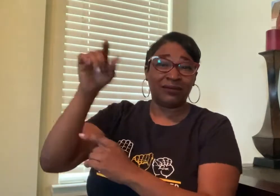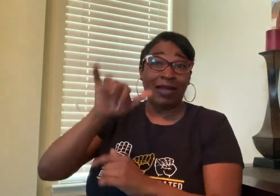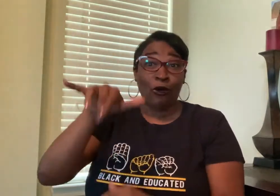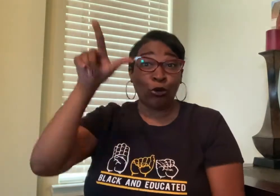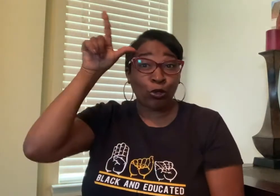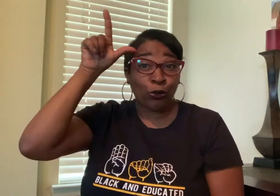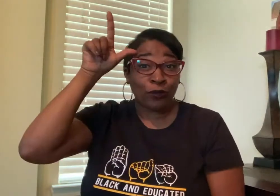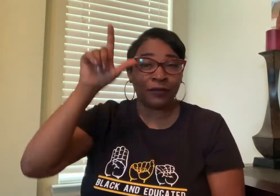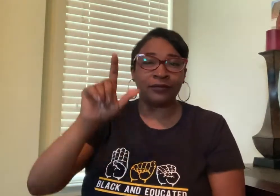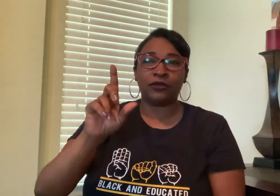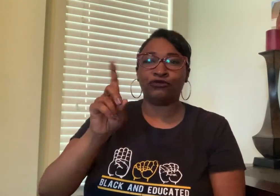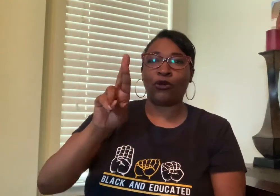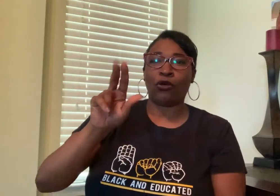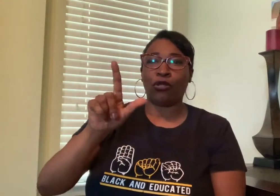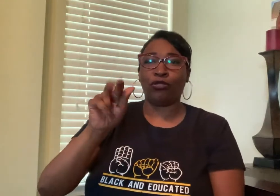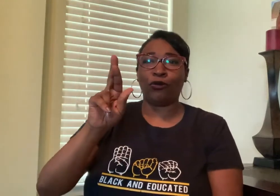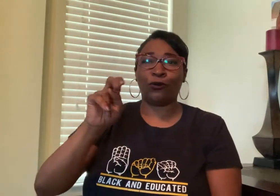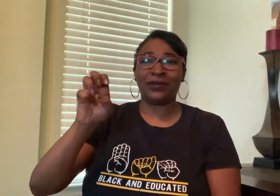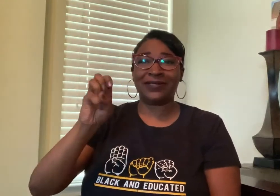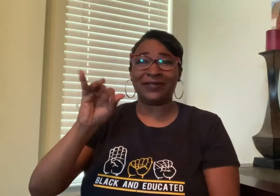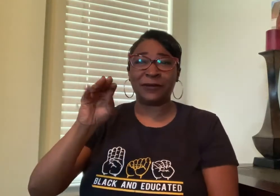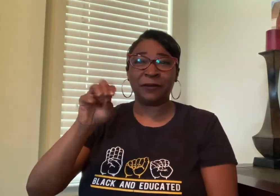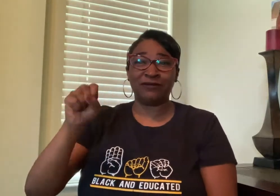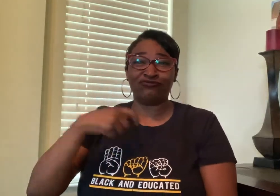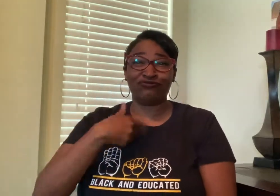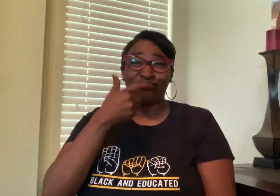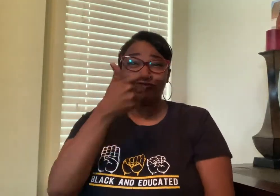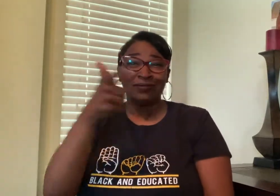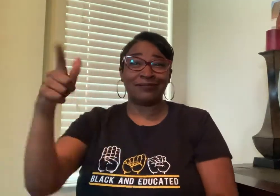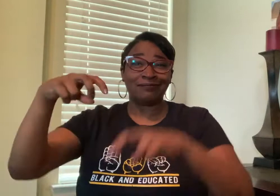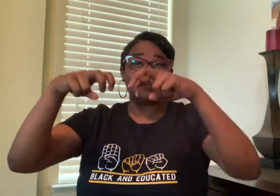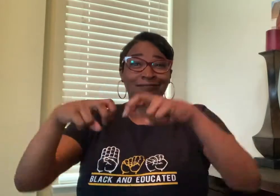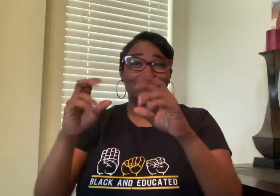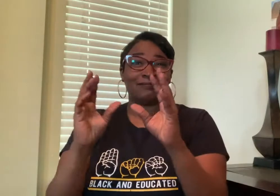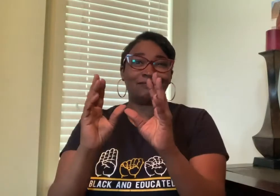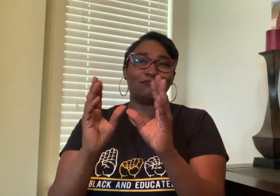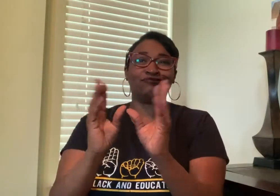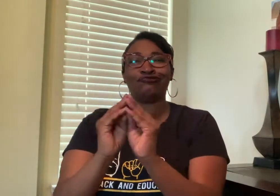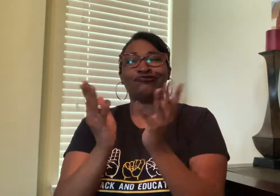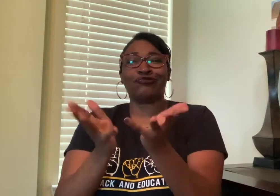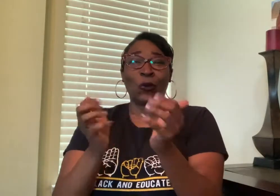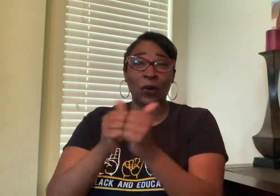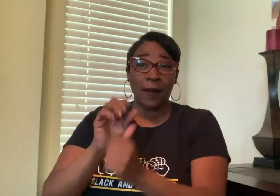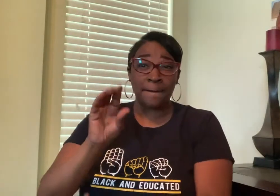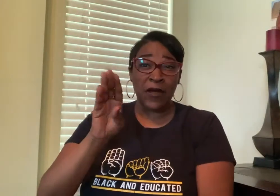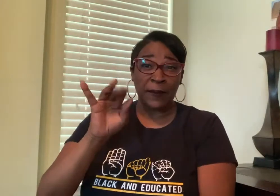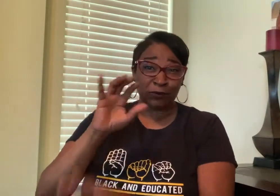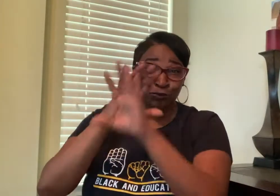I watched when Dr. Lauren Simms, sat and spoke with Bobbi Cordano,